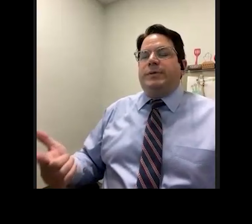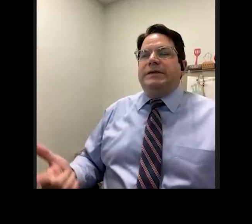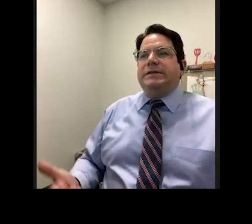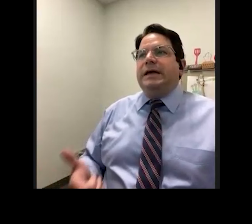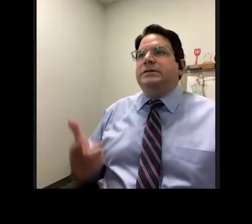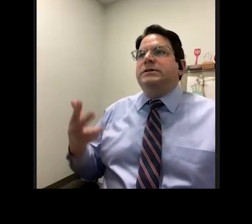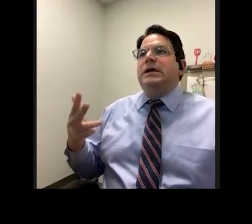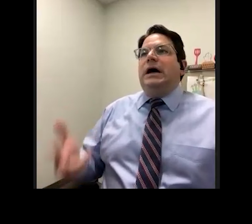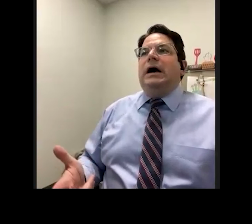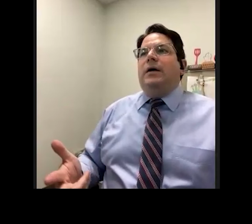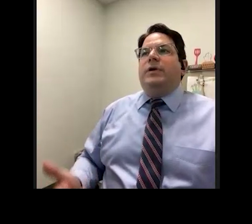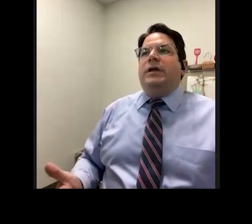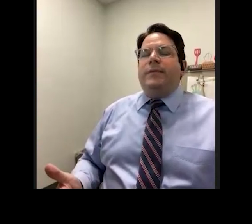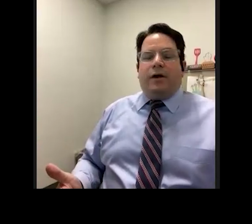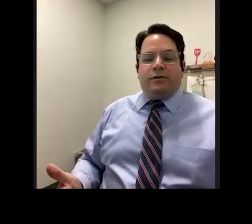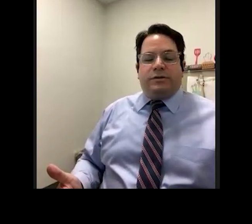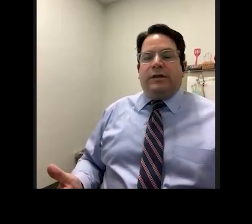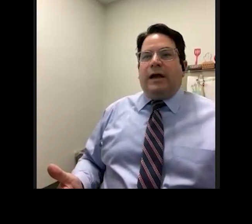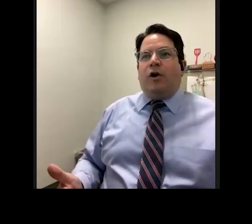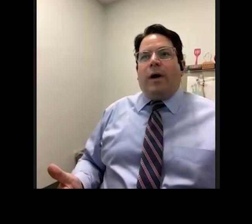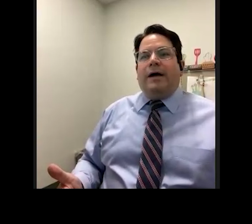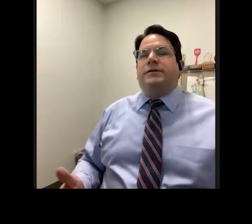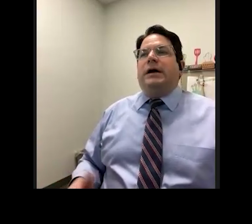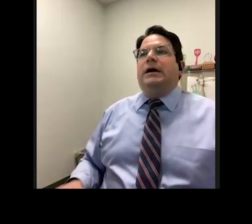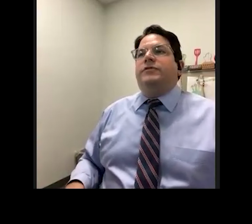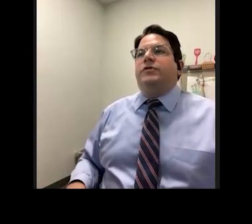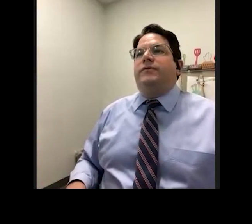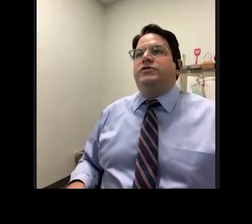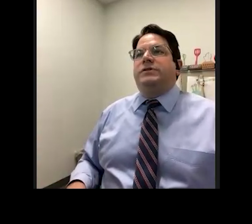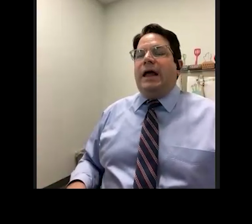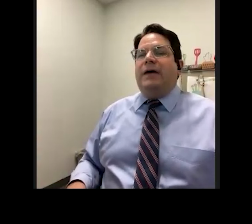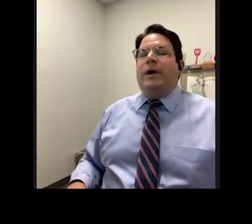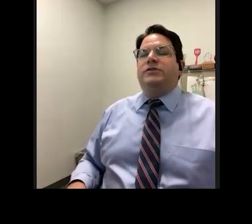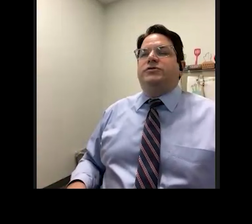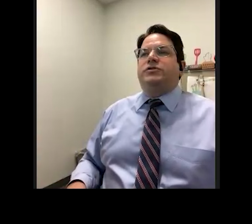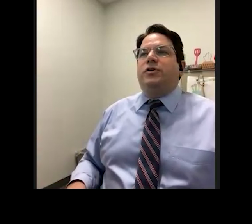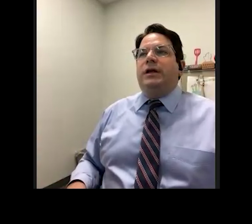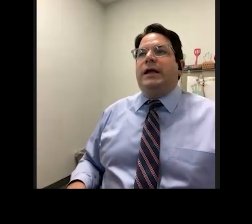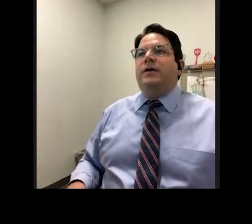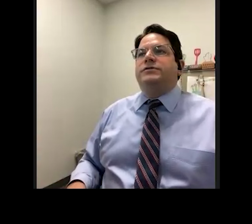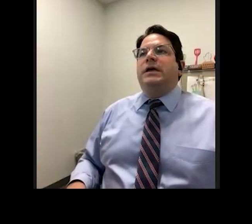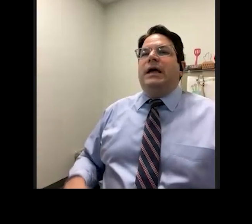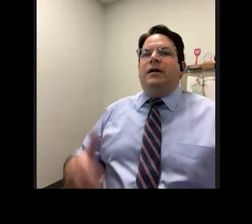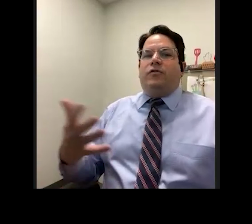commercials, PSAs, emails that go out to individuals that have my Social Security accounts.